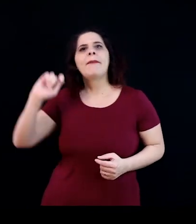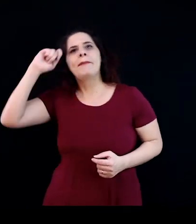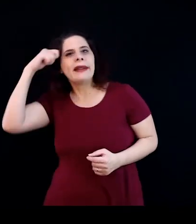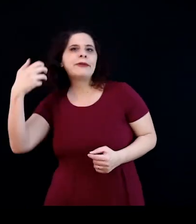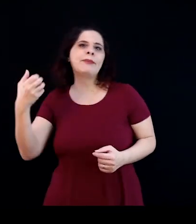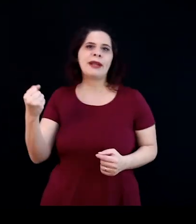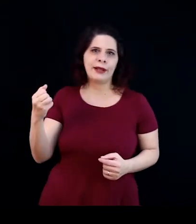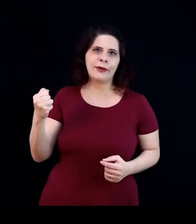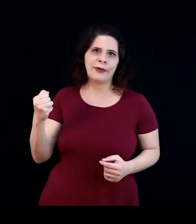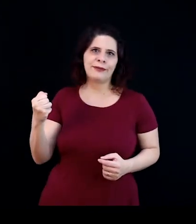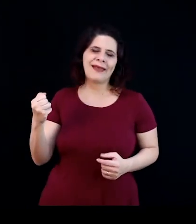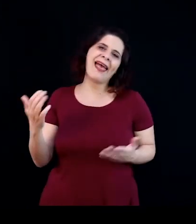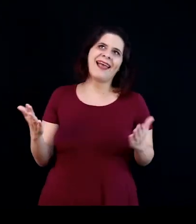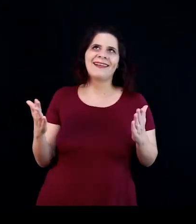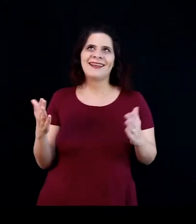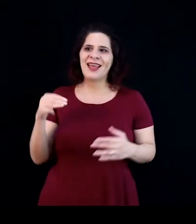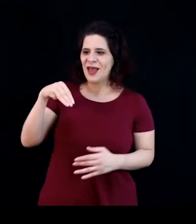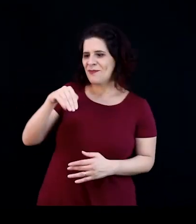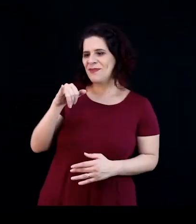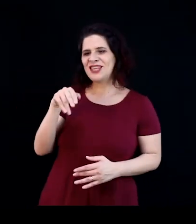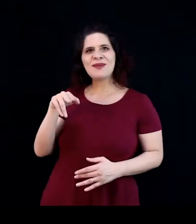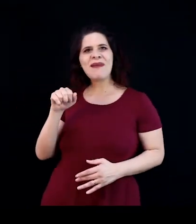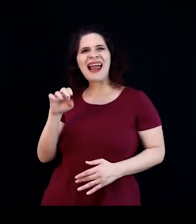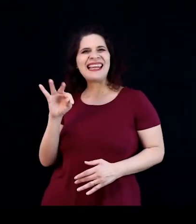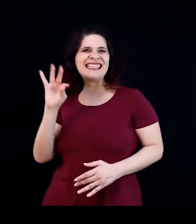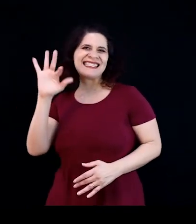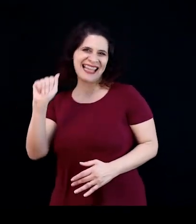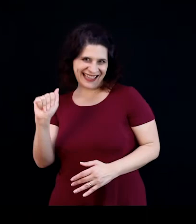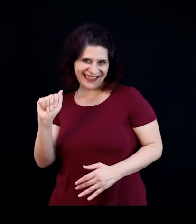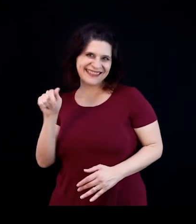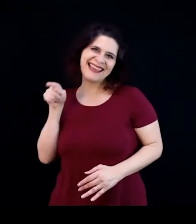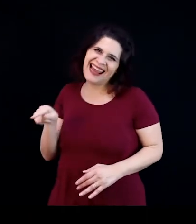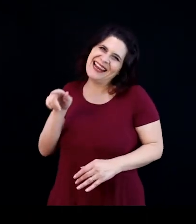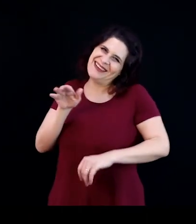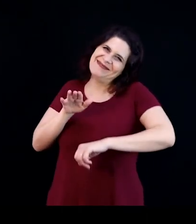black-and-white minimalists whenever it can,